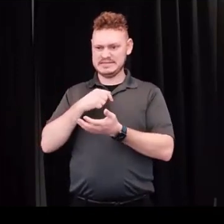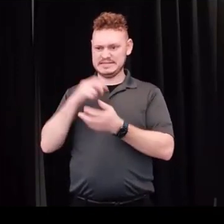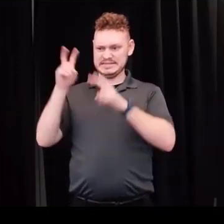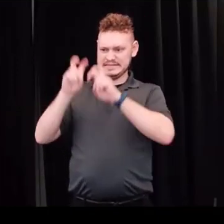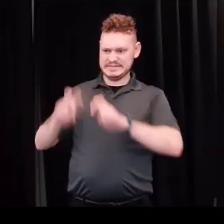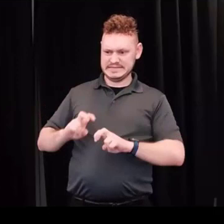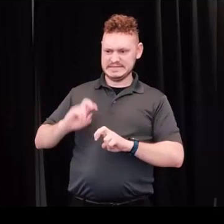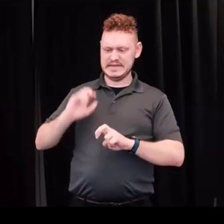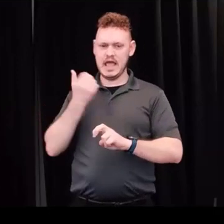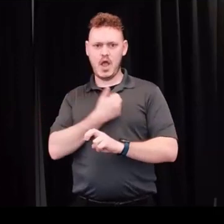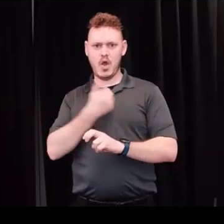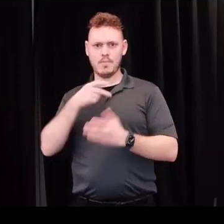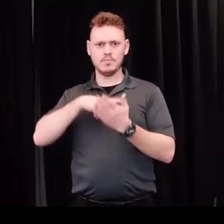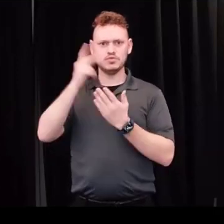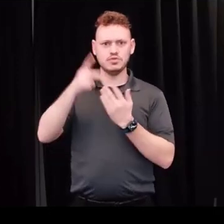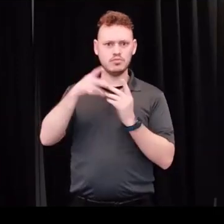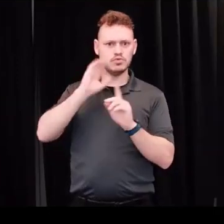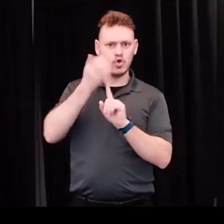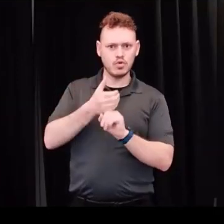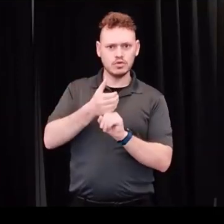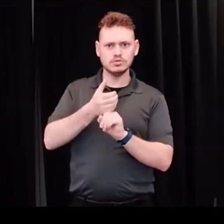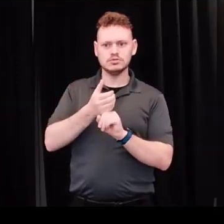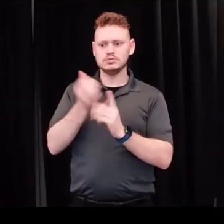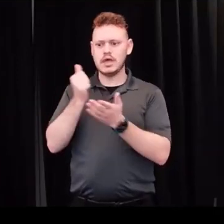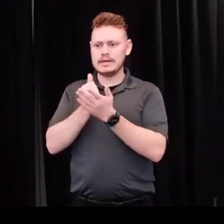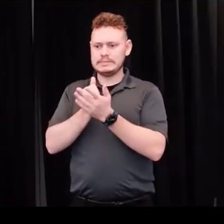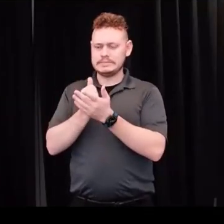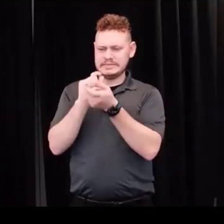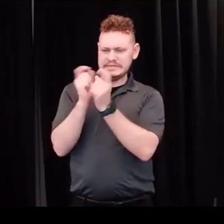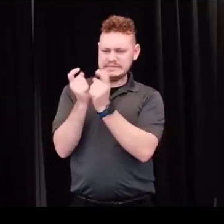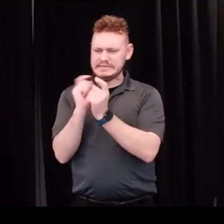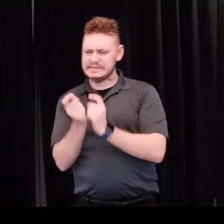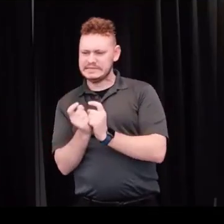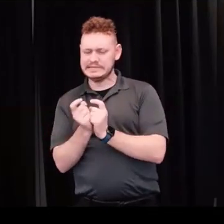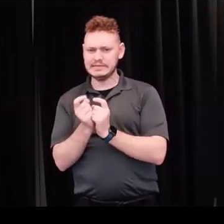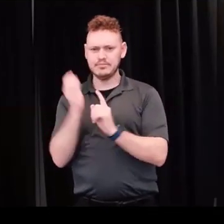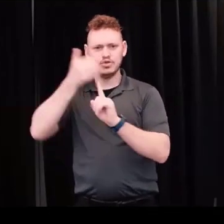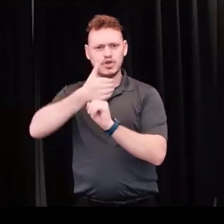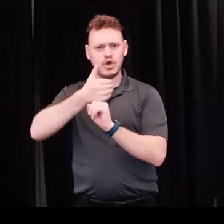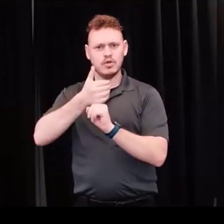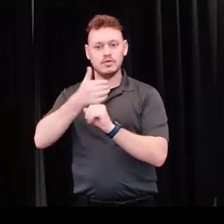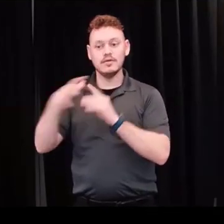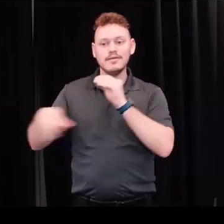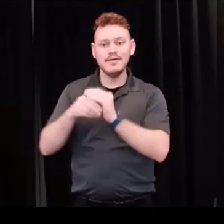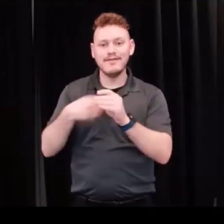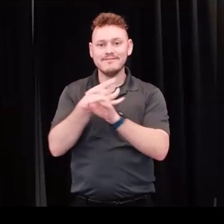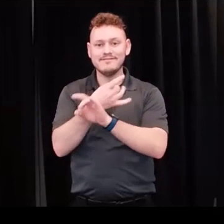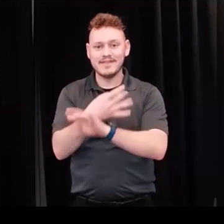help us develop personas, help us tweak personas, in addition to giving feedback on